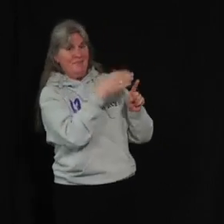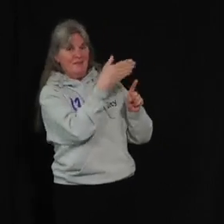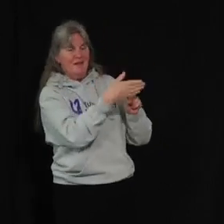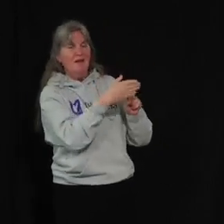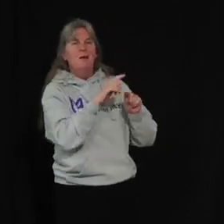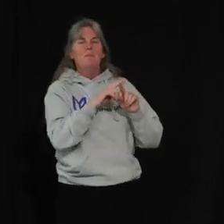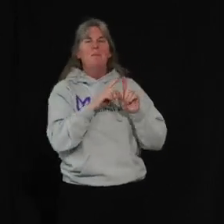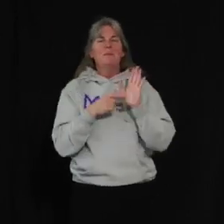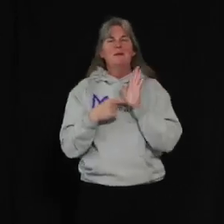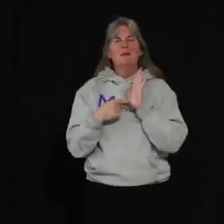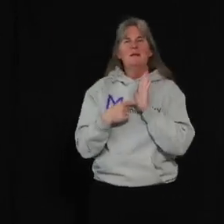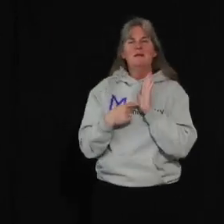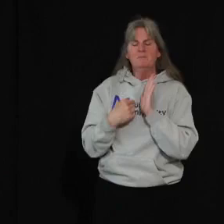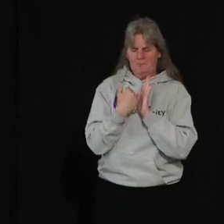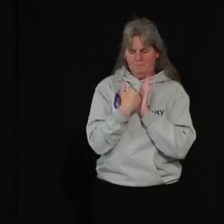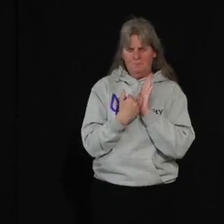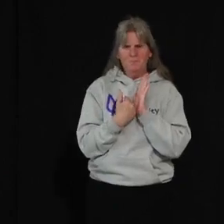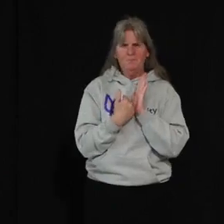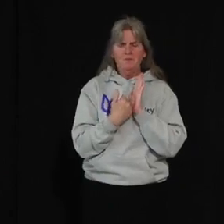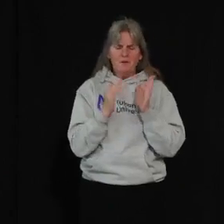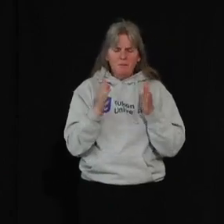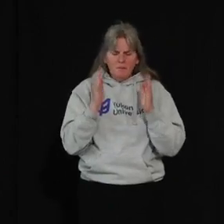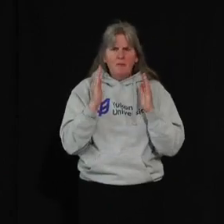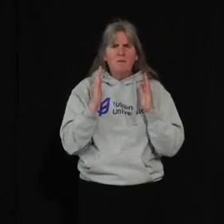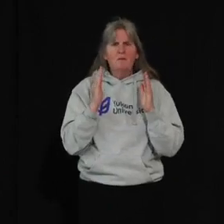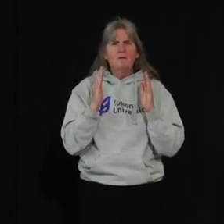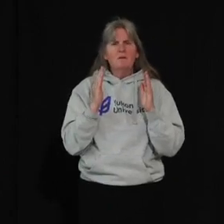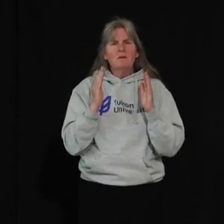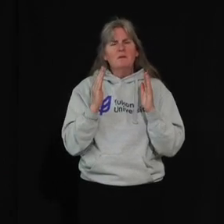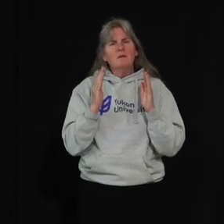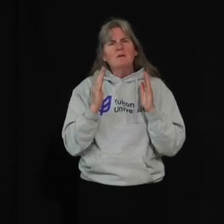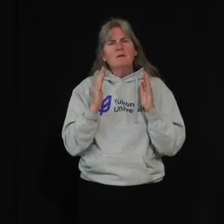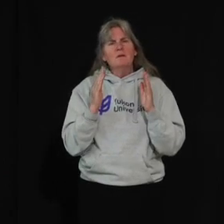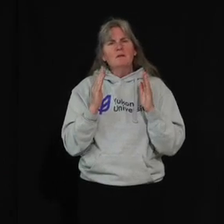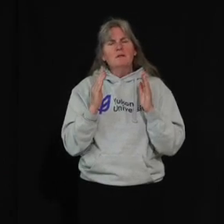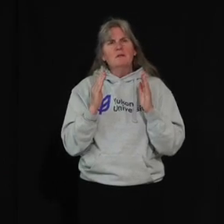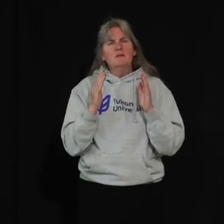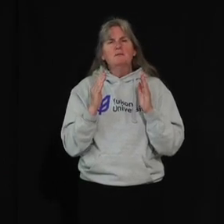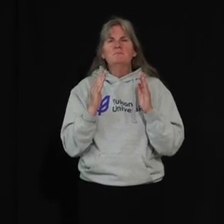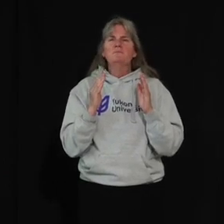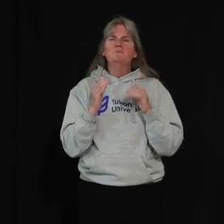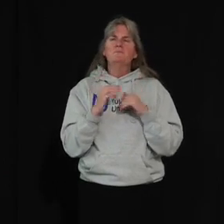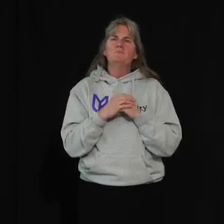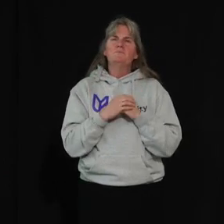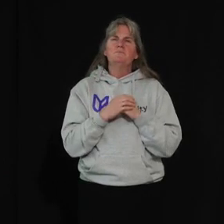the details. But it really concerns making